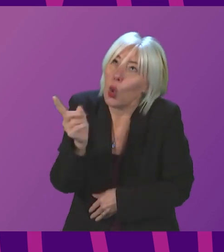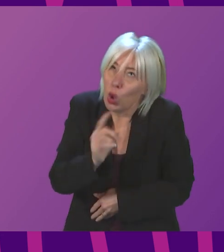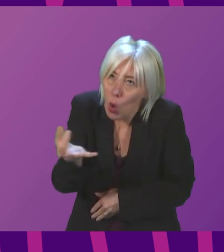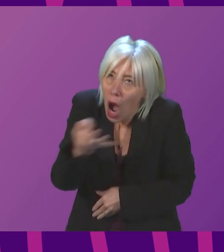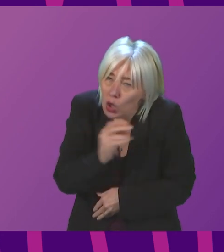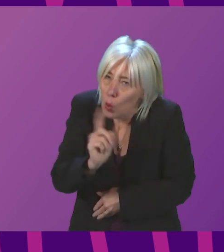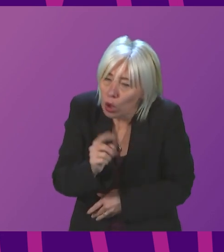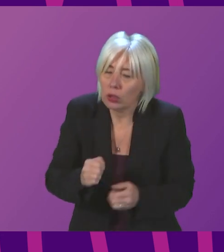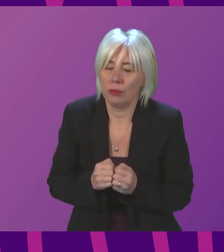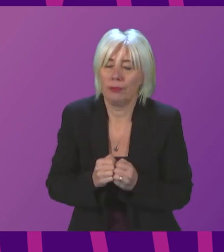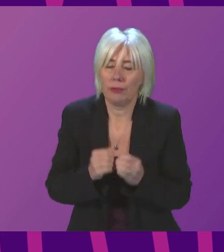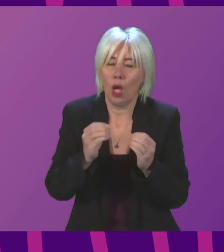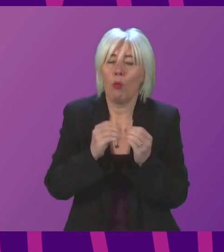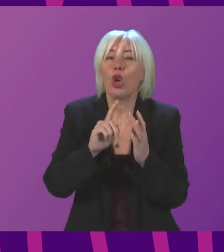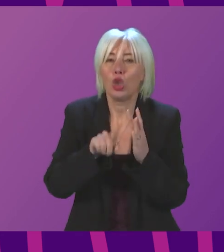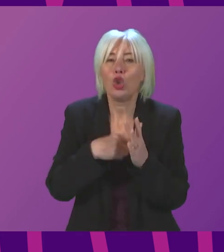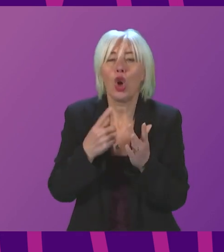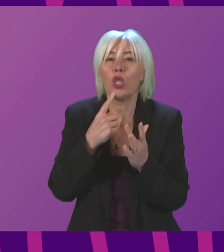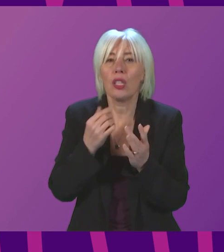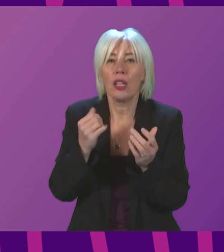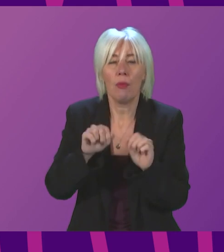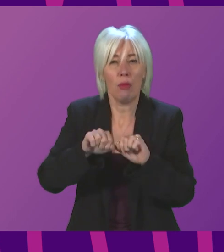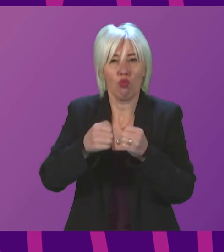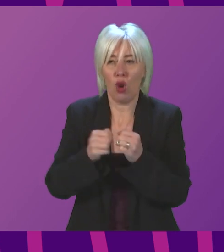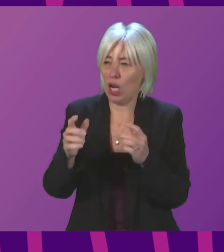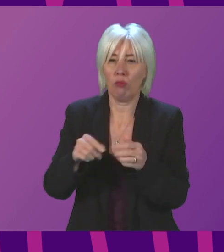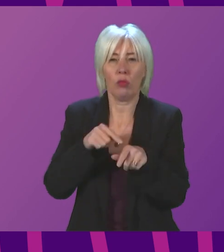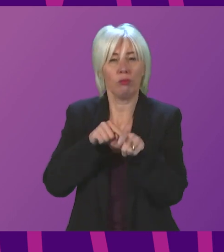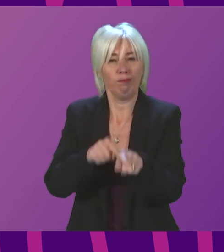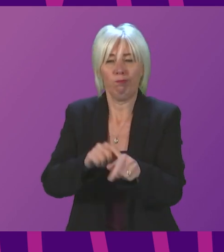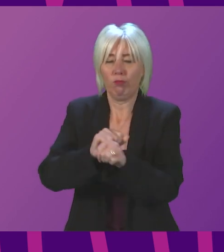Boris Johnson has jeopardised public compliance with Covid measures. Does the First Minister